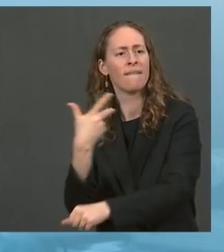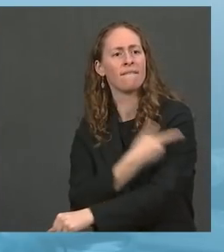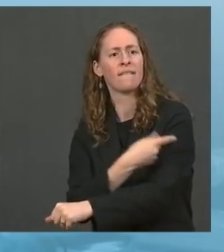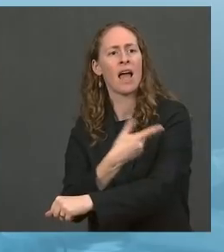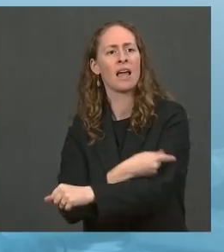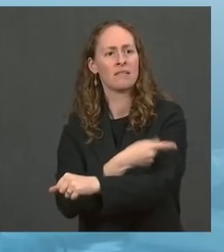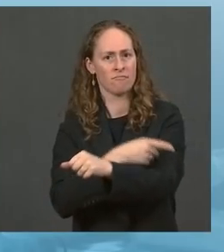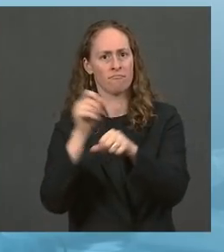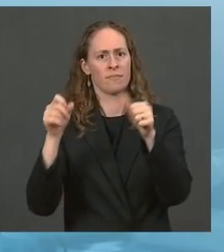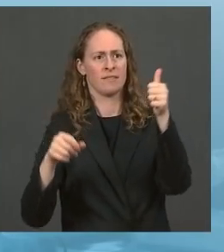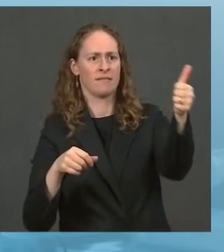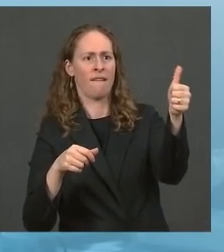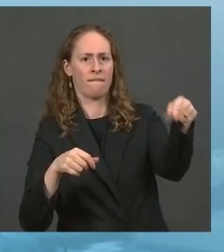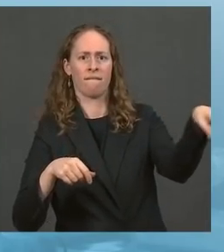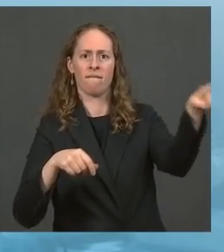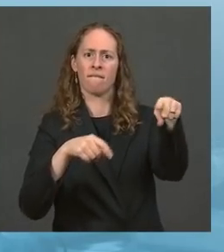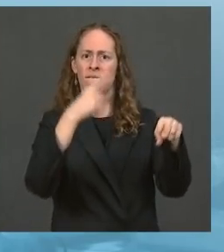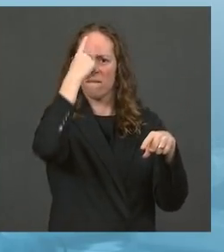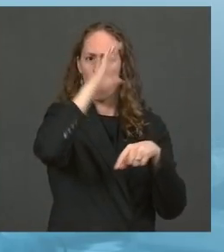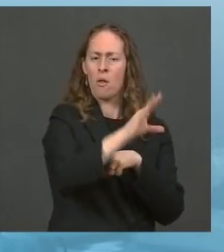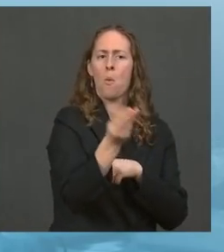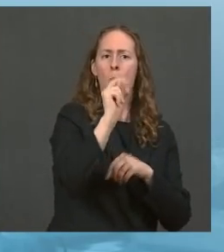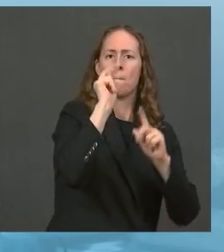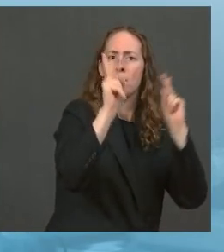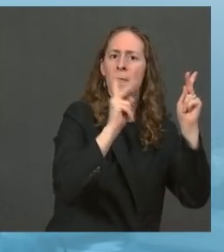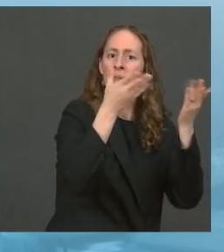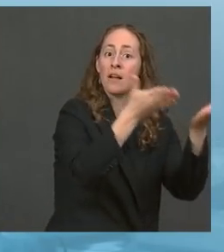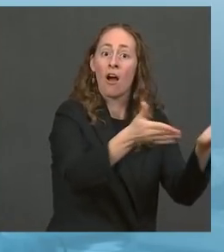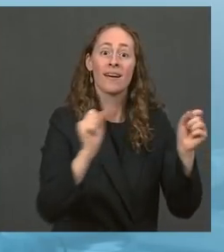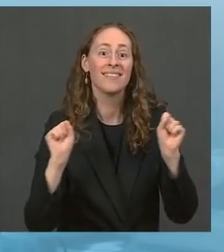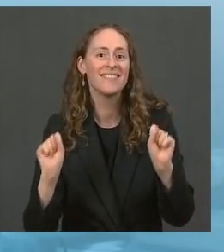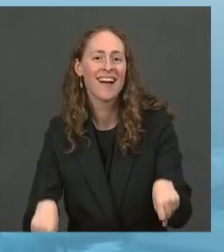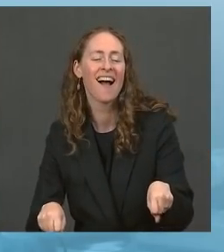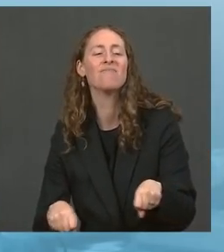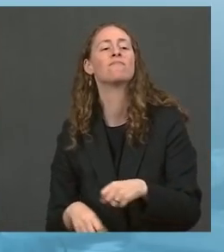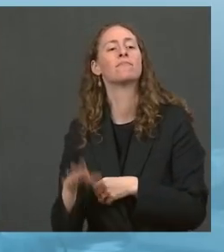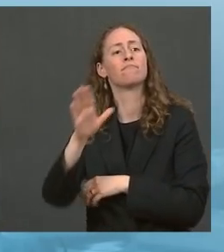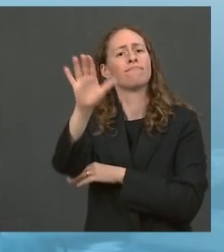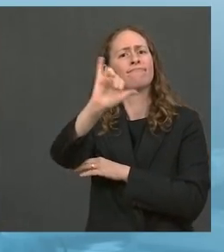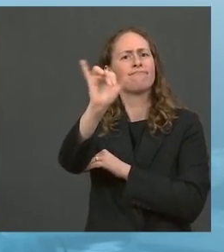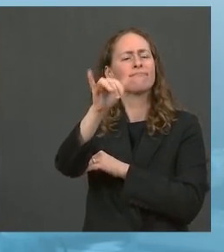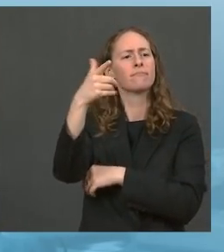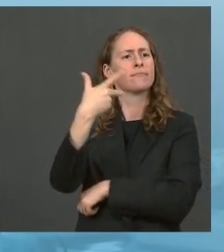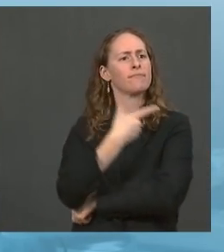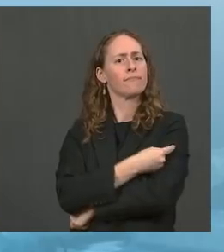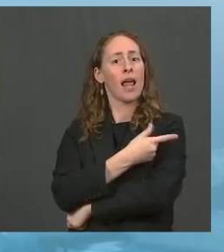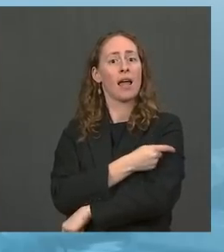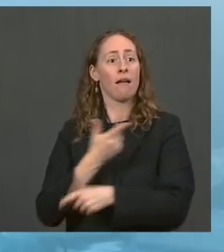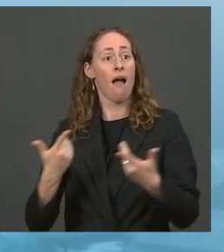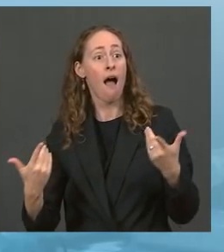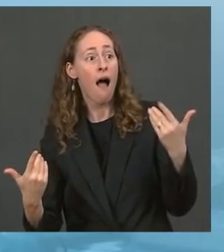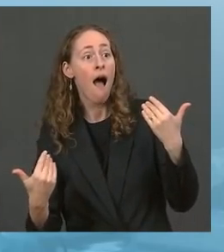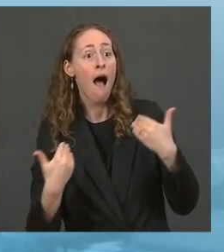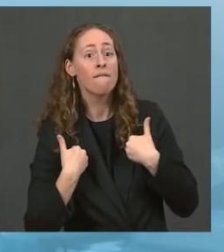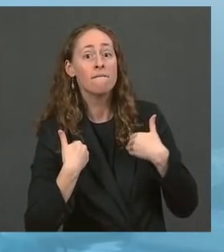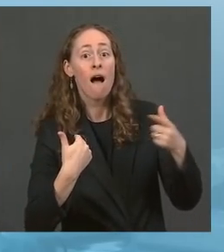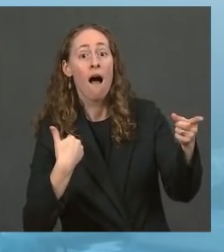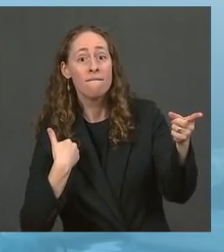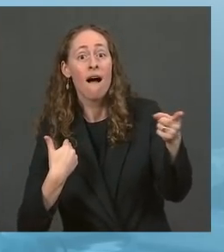And next, we also know from experience that getting those vaccines into people's arms may be the hardest logistical challenge we've faced.